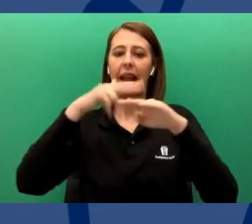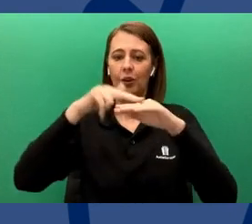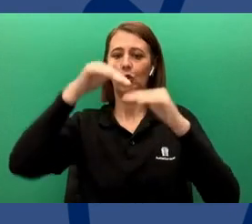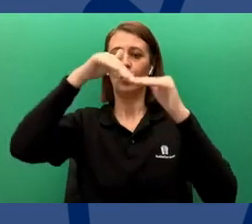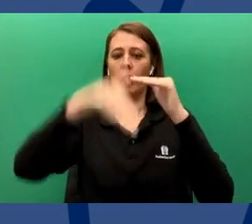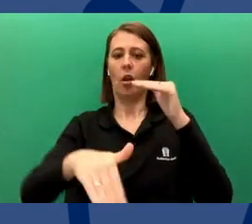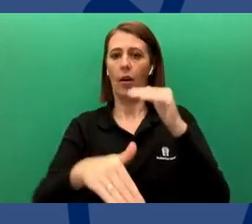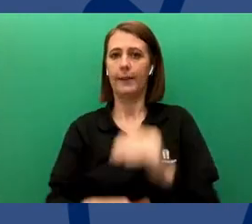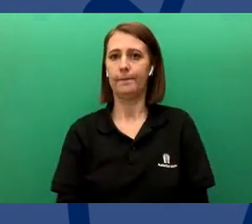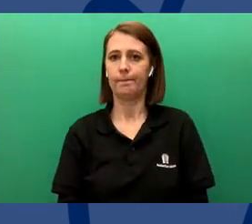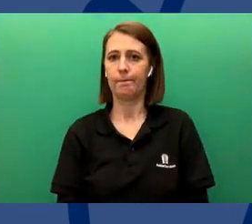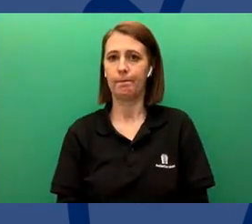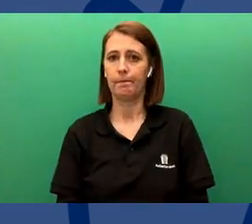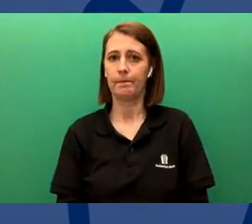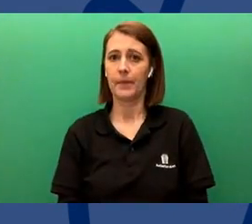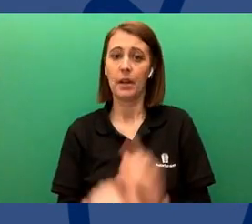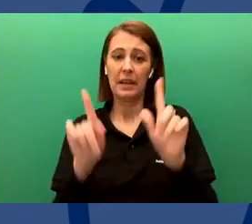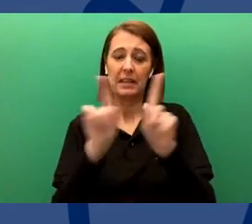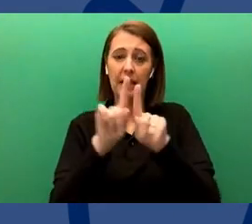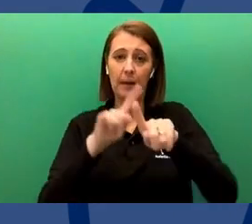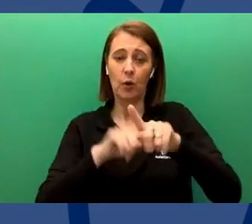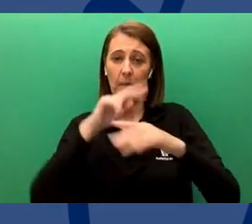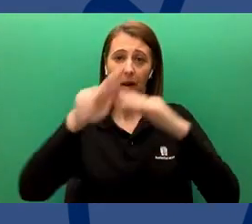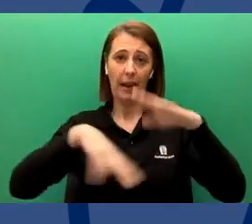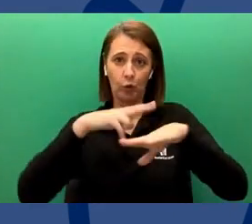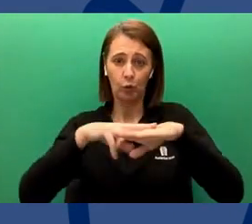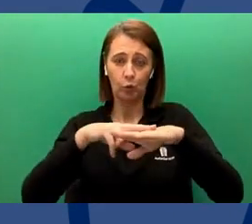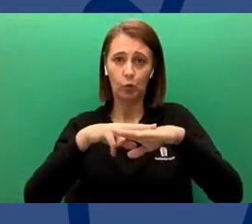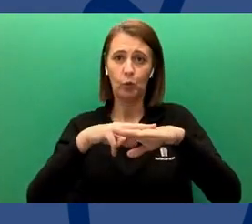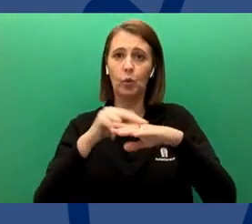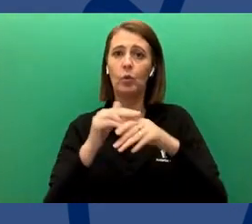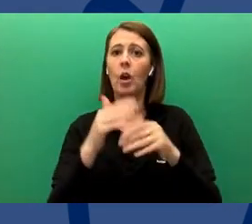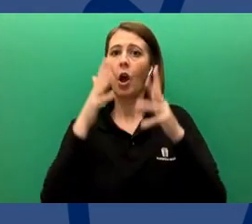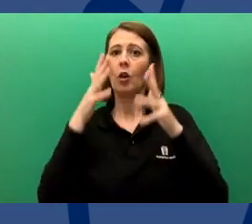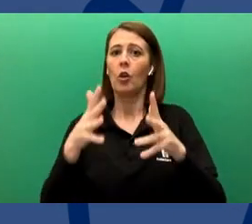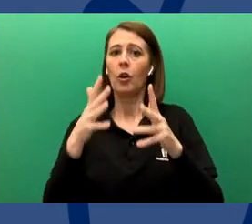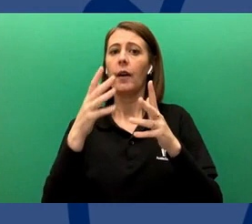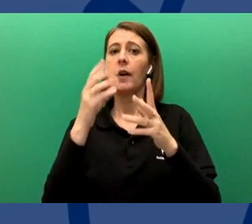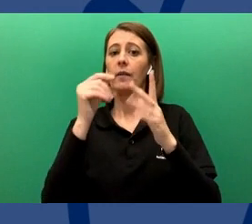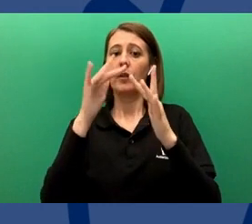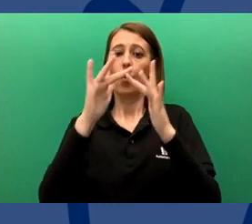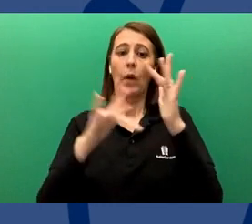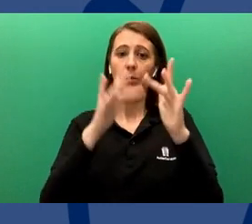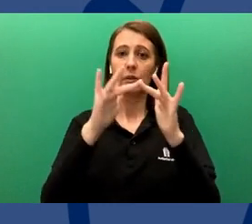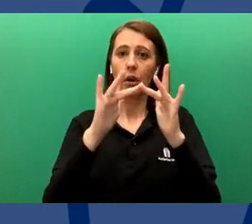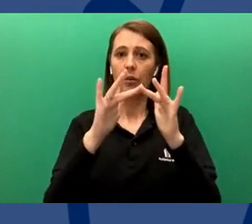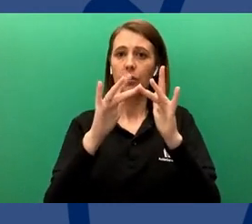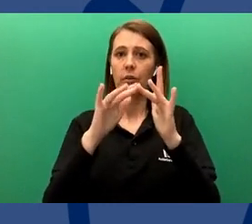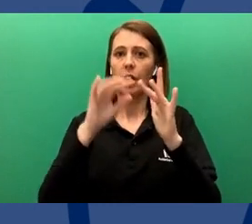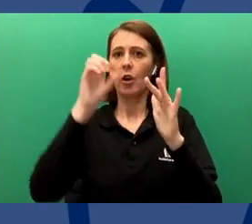And while we're on the topic of national, some of the websites have dropped the word